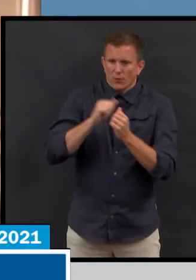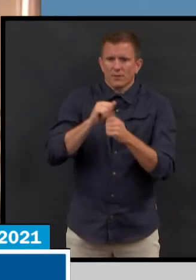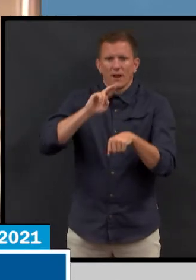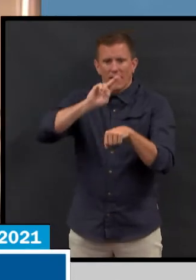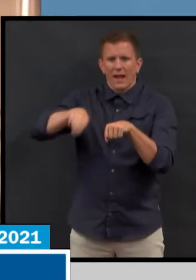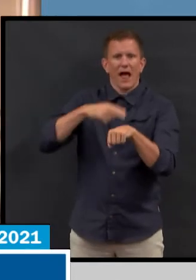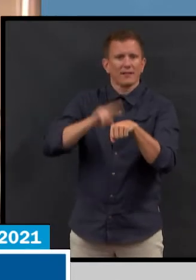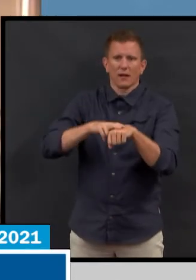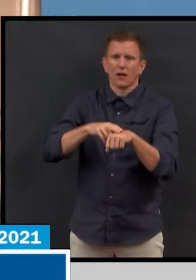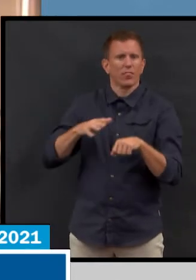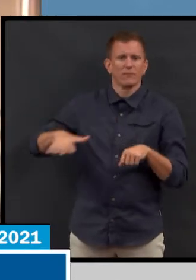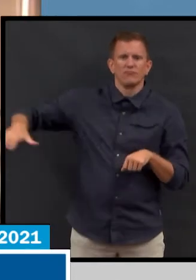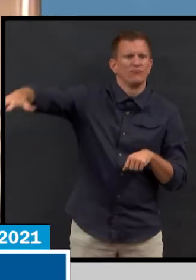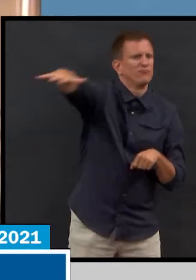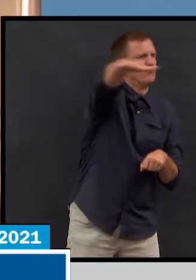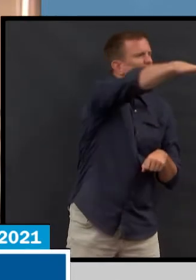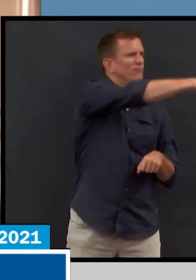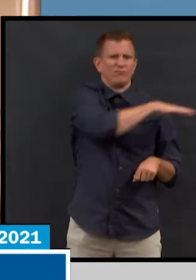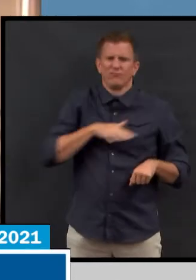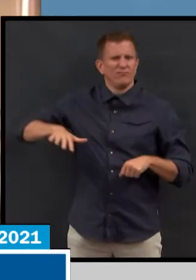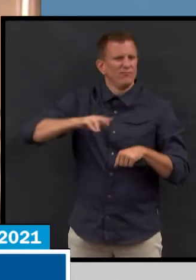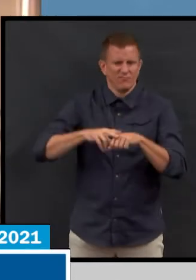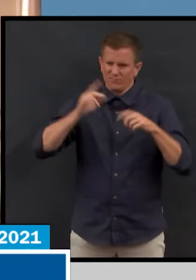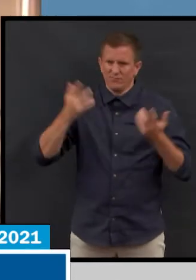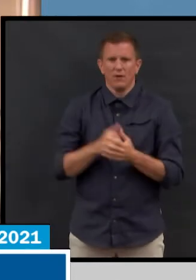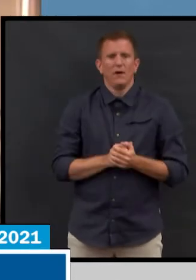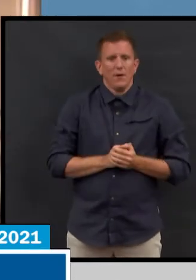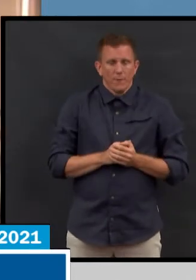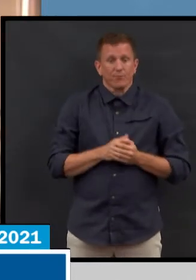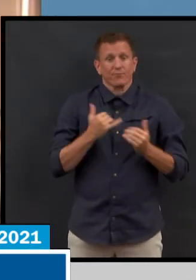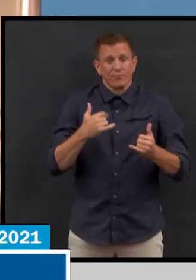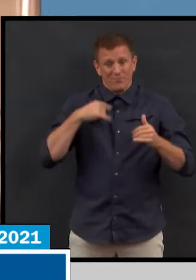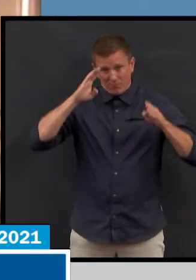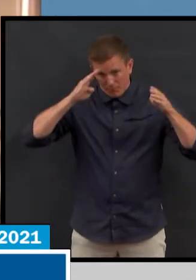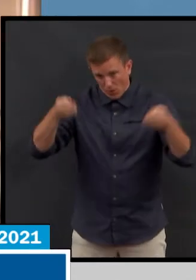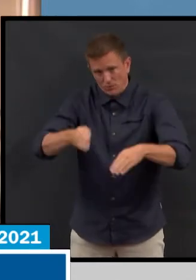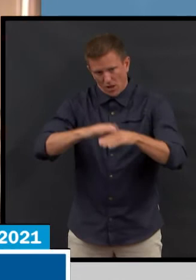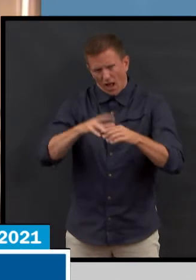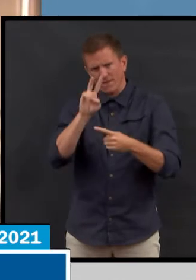to focus on these violent crime issues these property crime issues and traffic safety